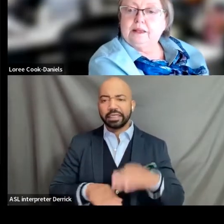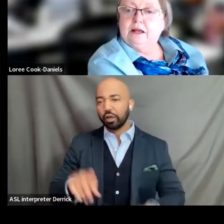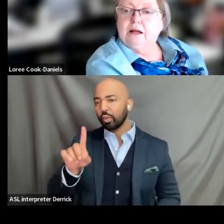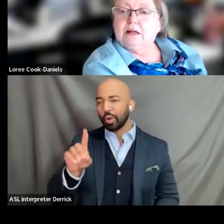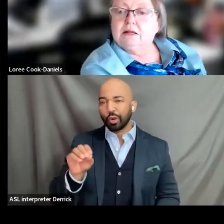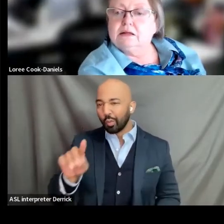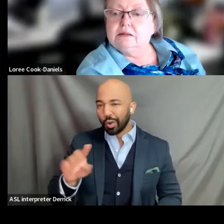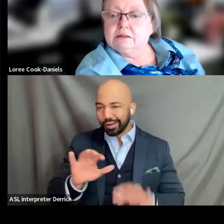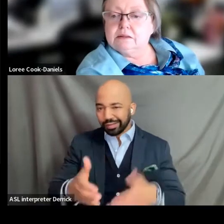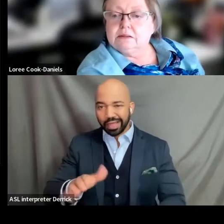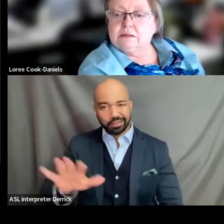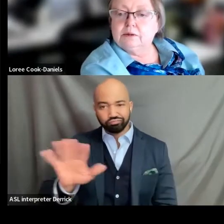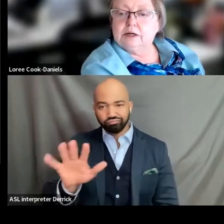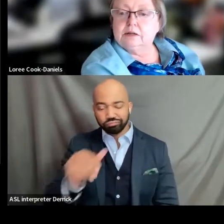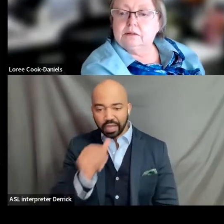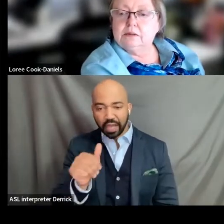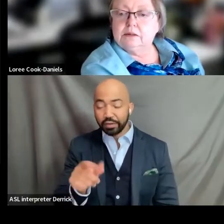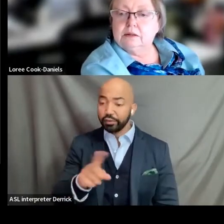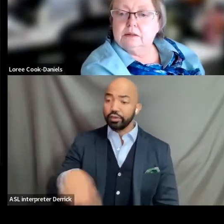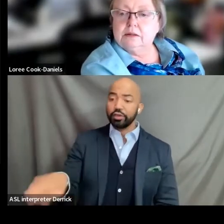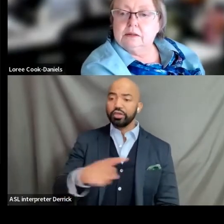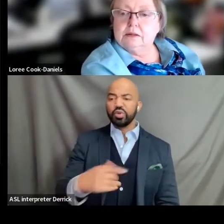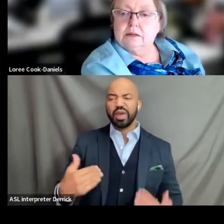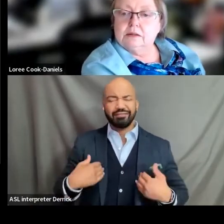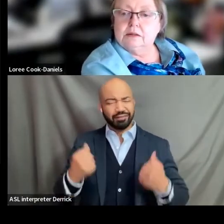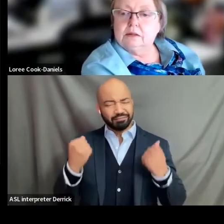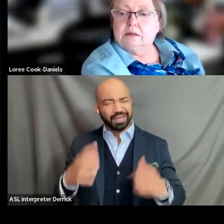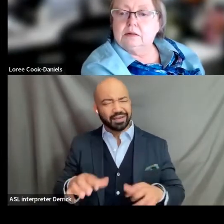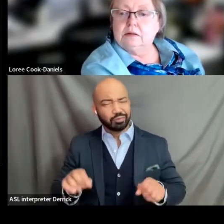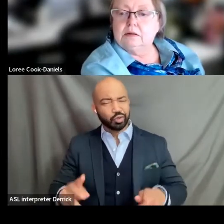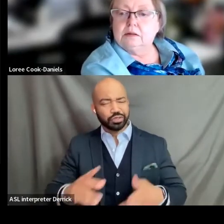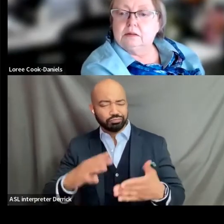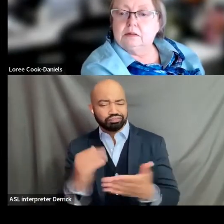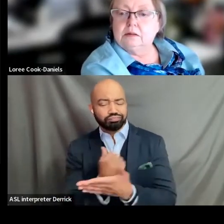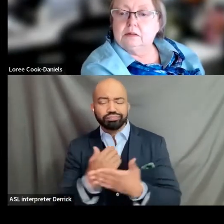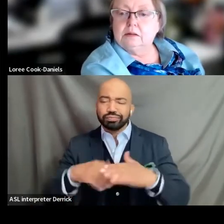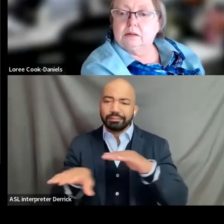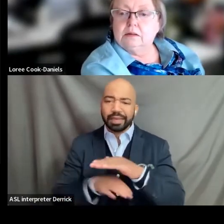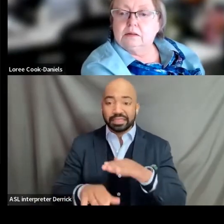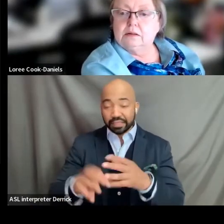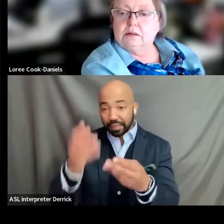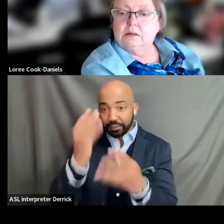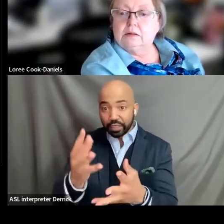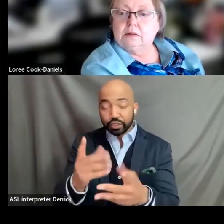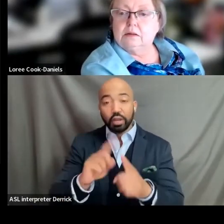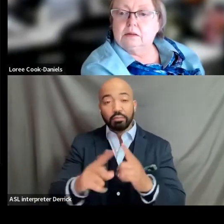to many opportunities to get 101 information. So we're gonna be kind of focusing more on the 201